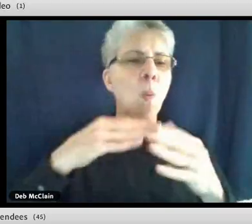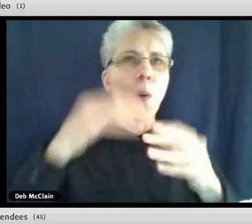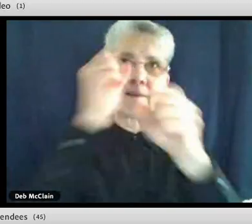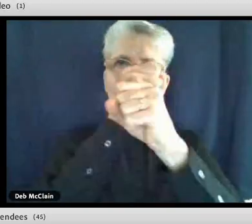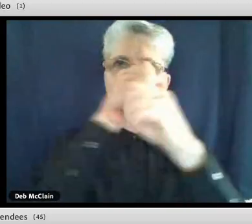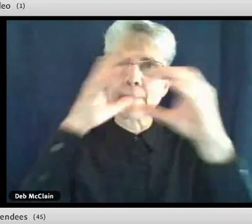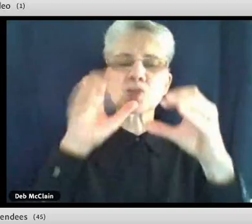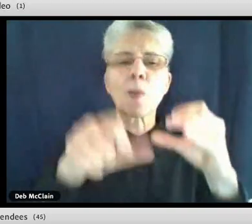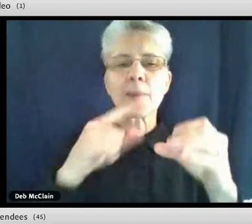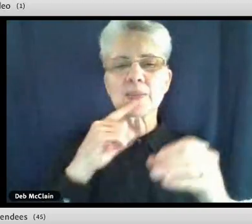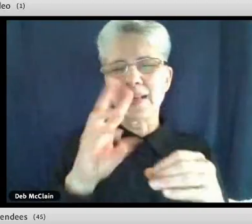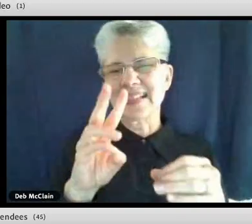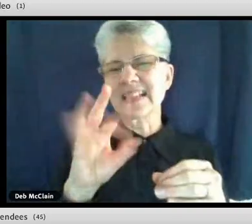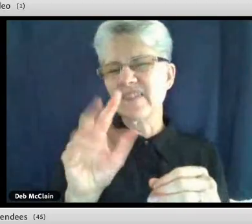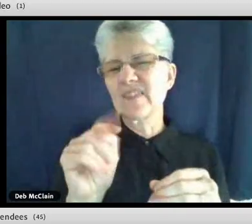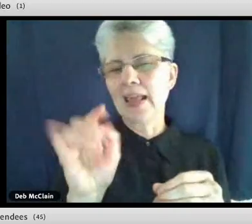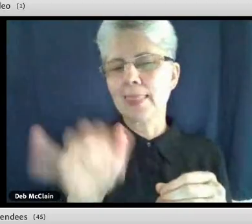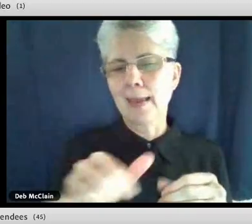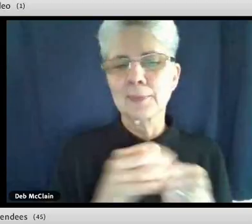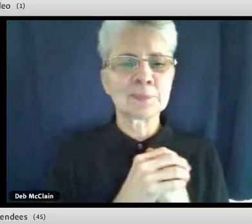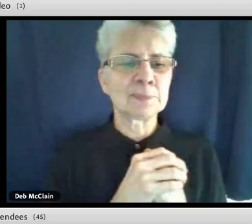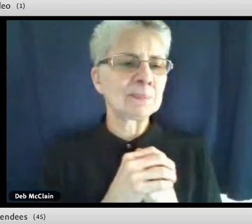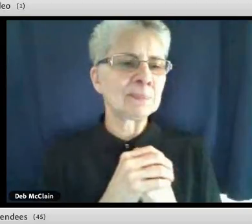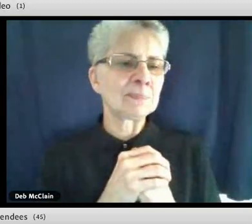It needs to be at least 6 feet.